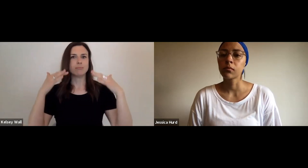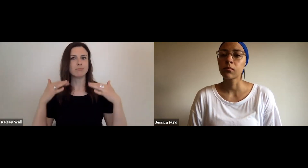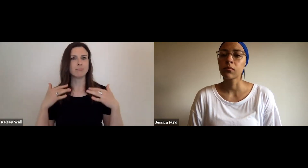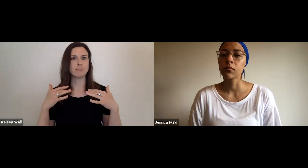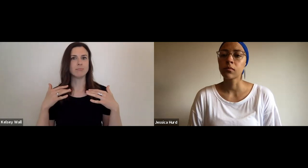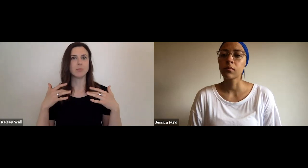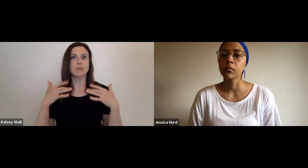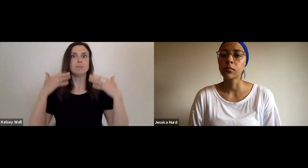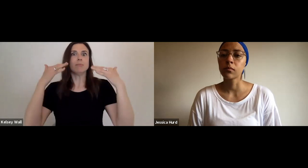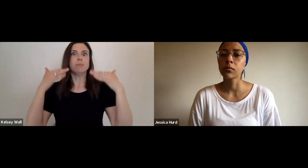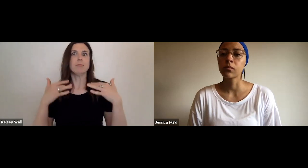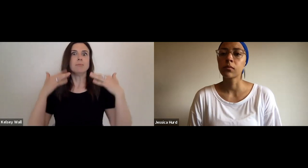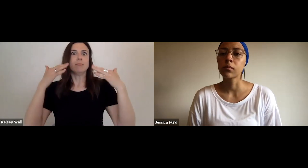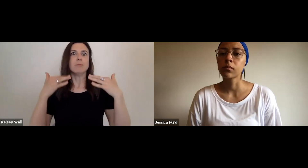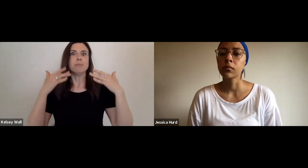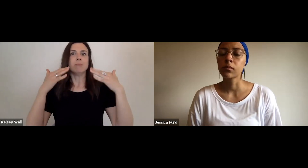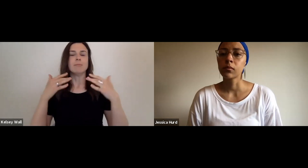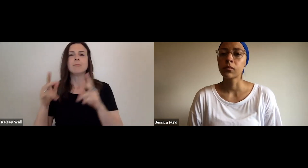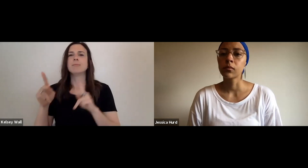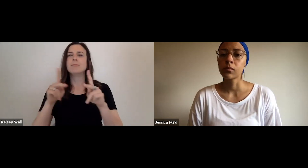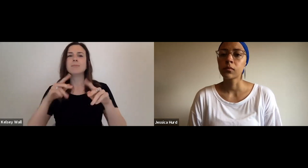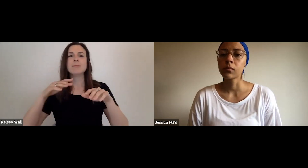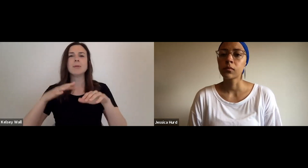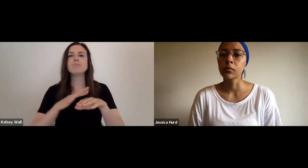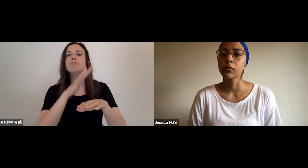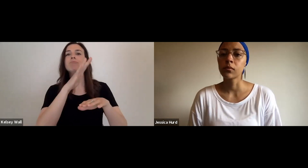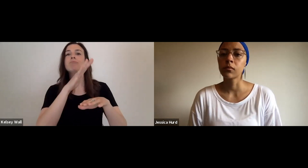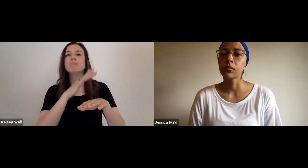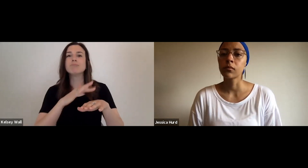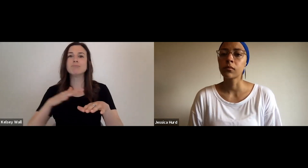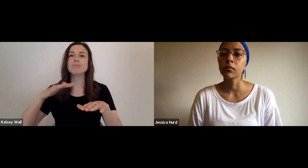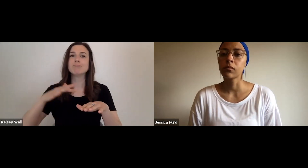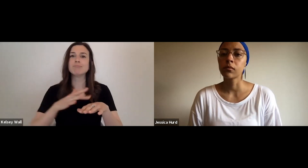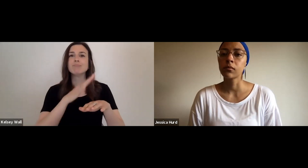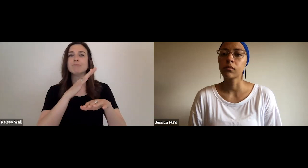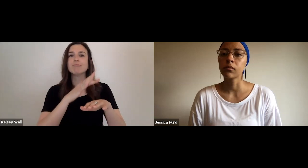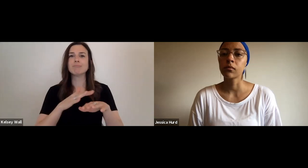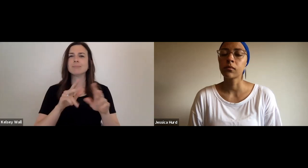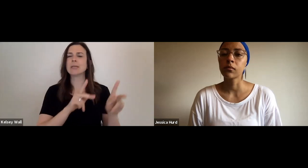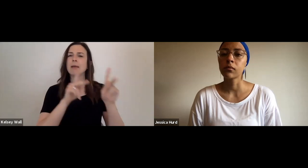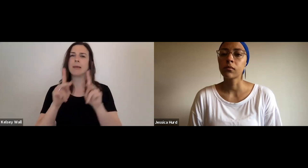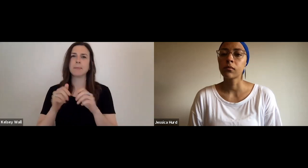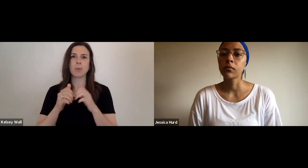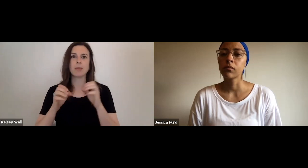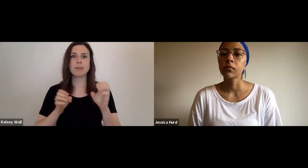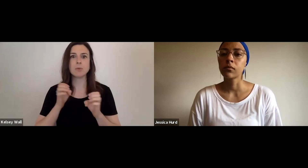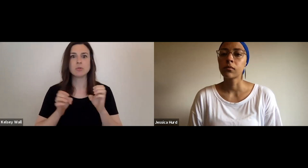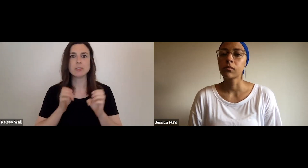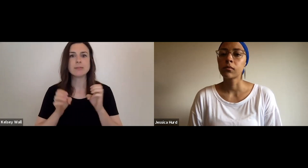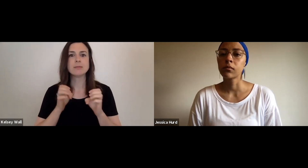and you've been hit by a wave before. You know, that feeling--you get hit and you're overwhelmed, and then it recedes, and then you get hit,